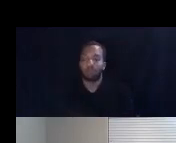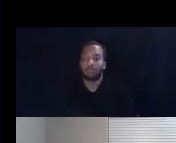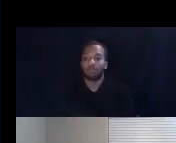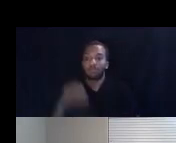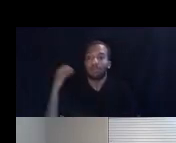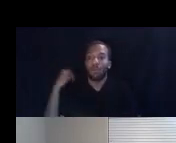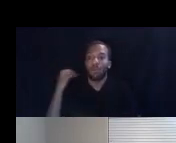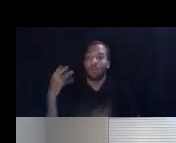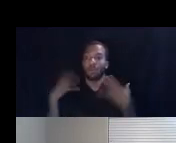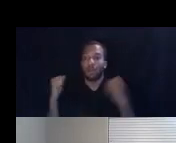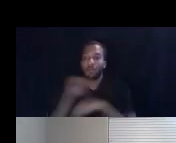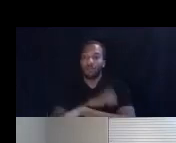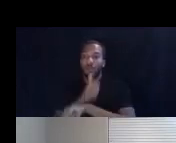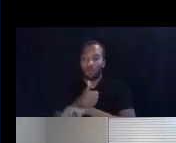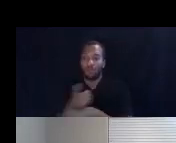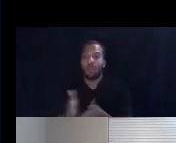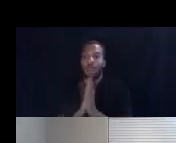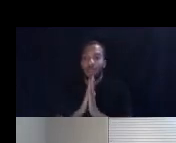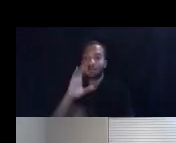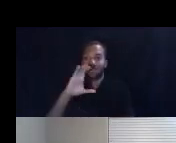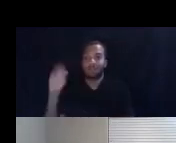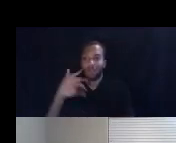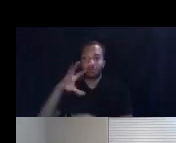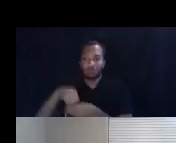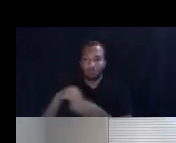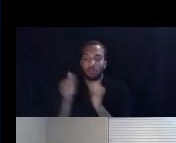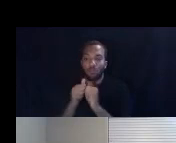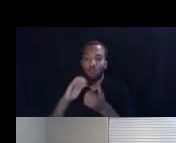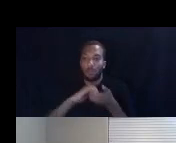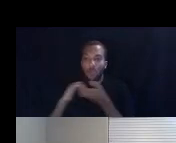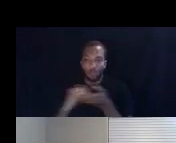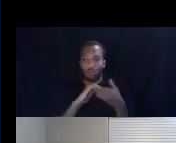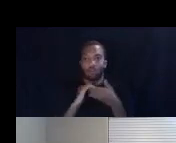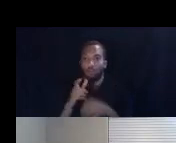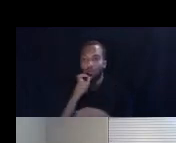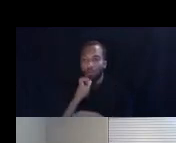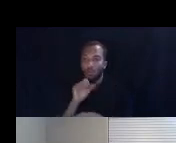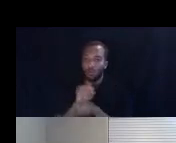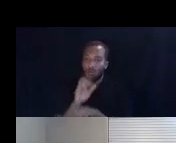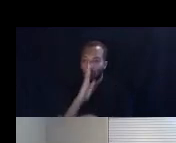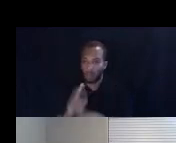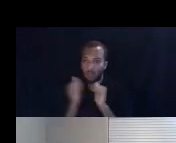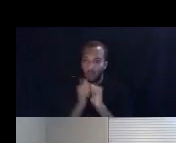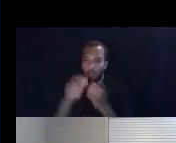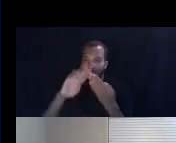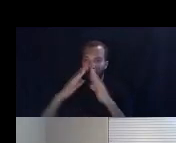has asked for CCOs to engage community based partners that are on the ground doing this work. And so that's gonna already create,